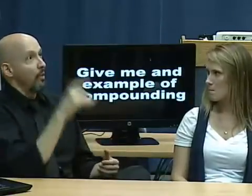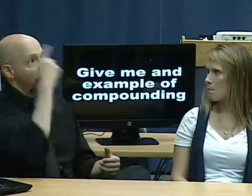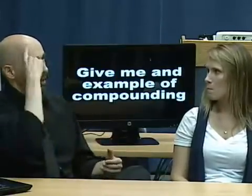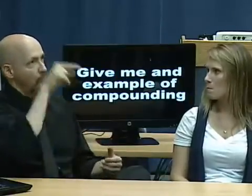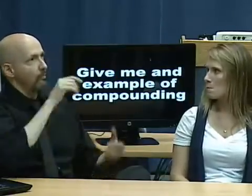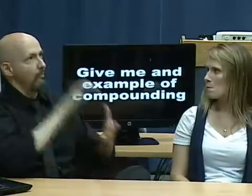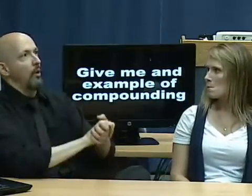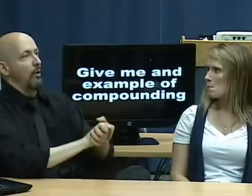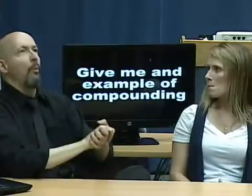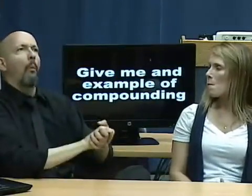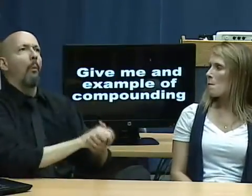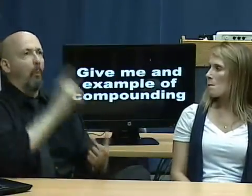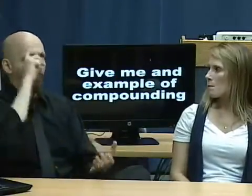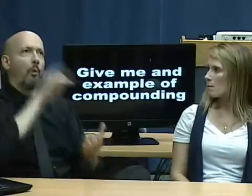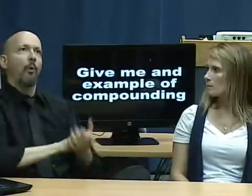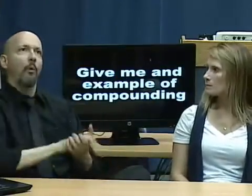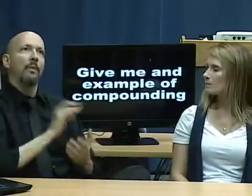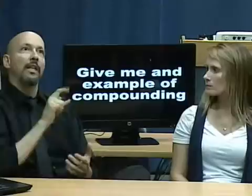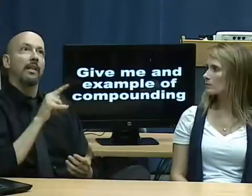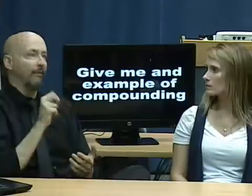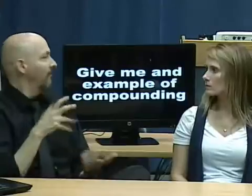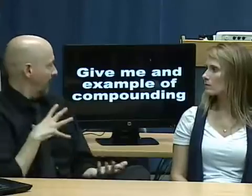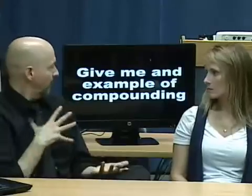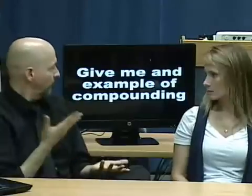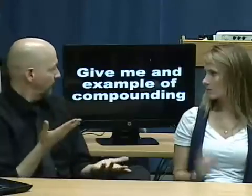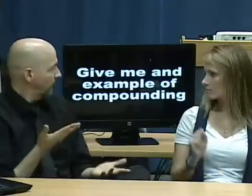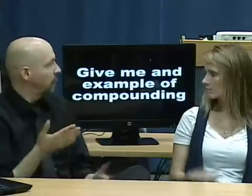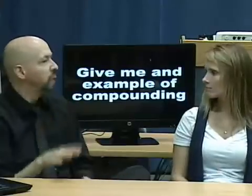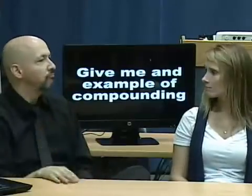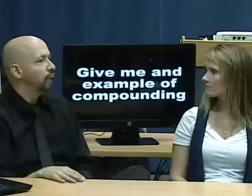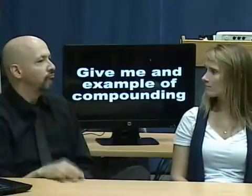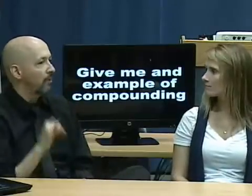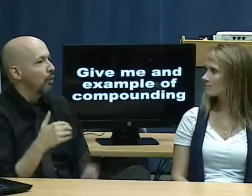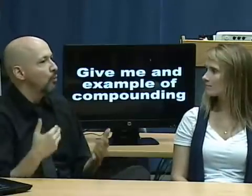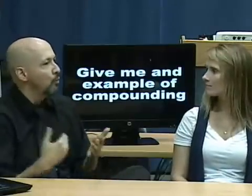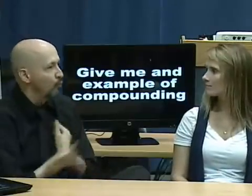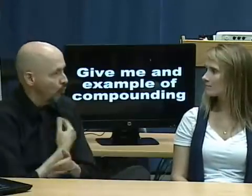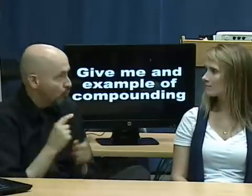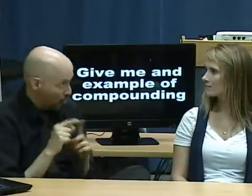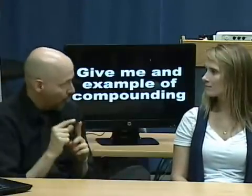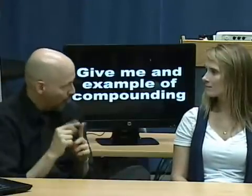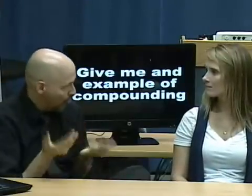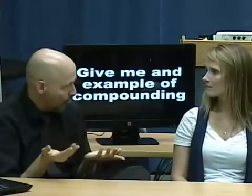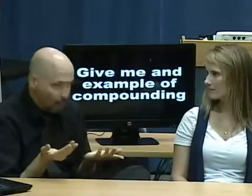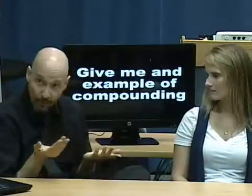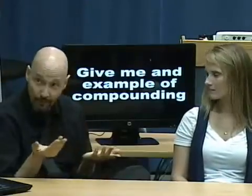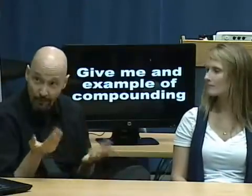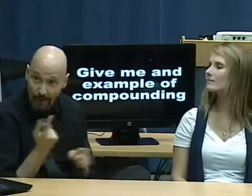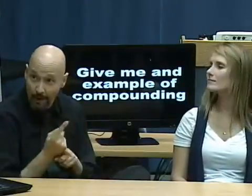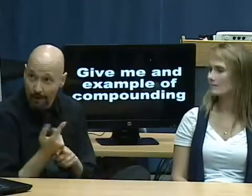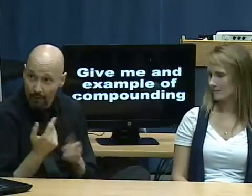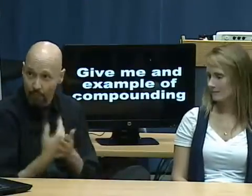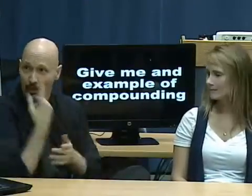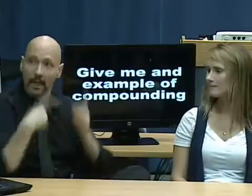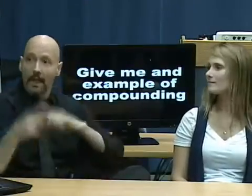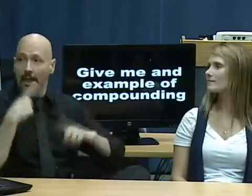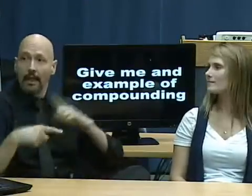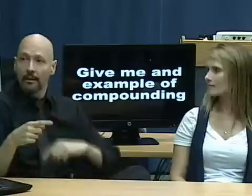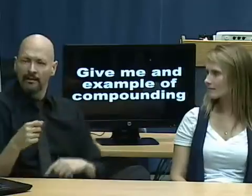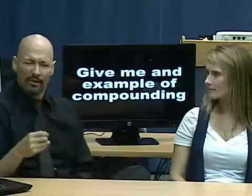Think marry? Think+marry? BELIEVE! And so that becomes a new word, right? A new sign!